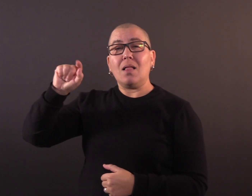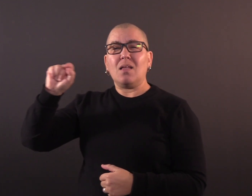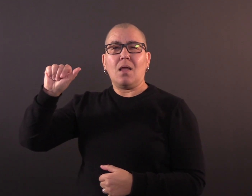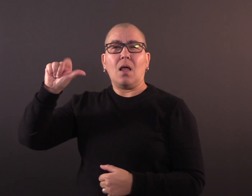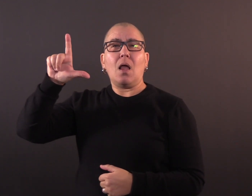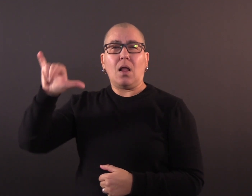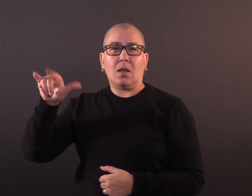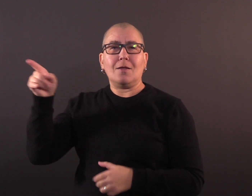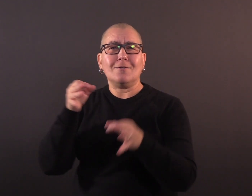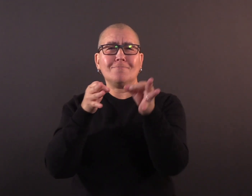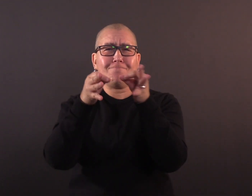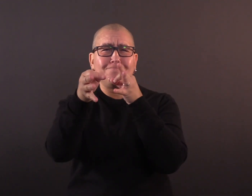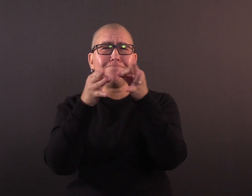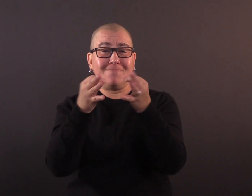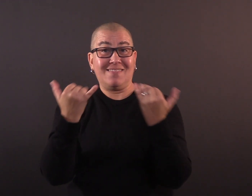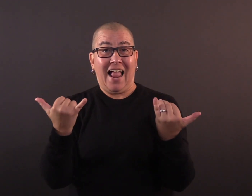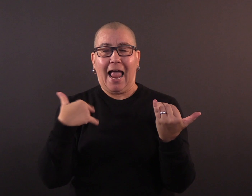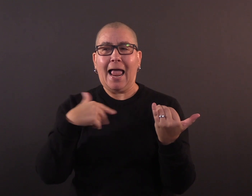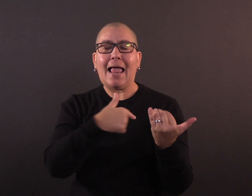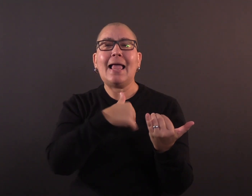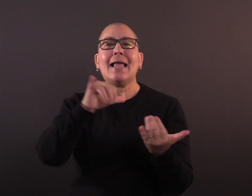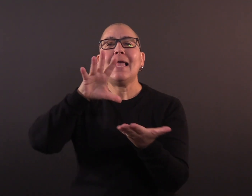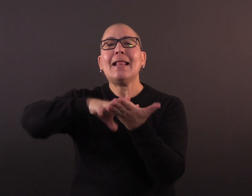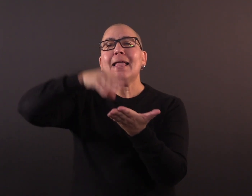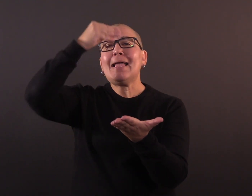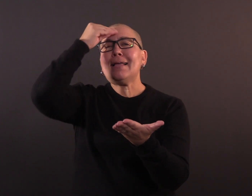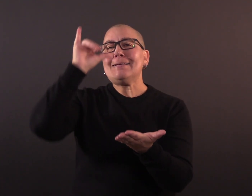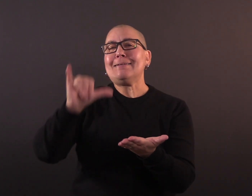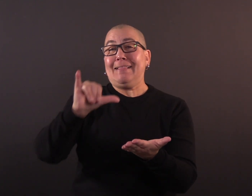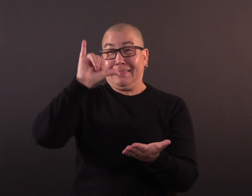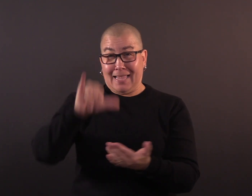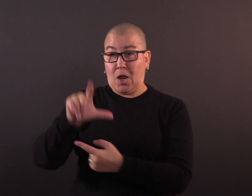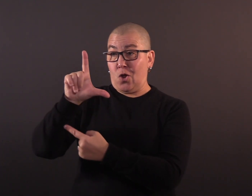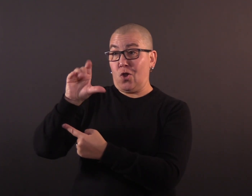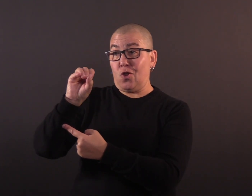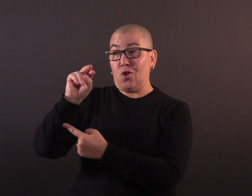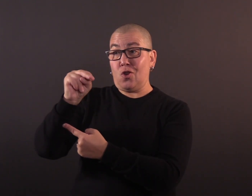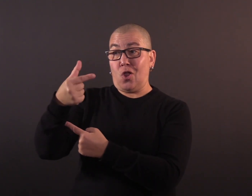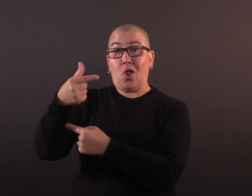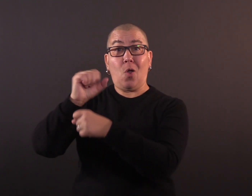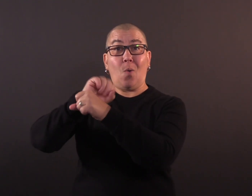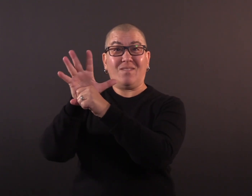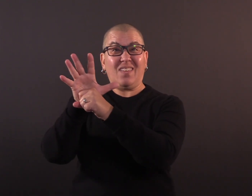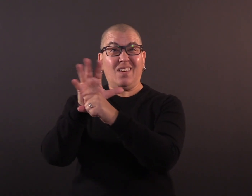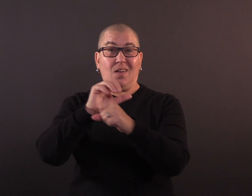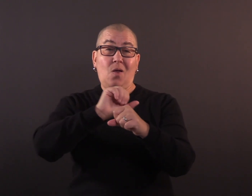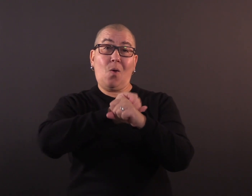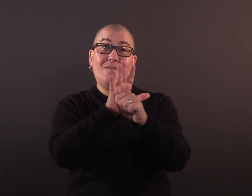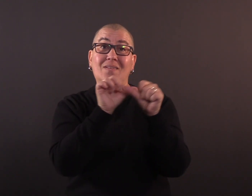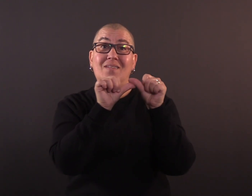"Unfortunately, long COVID, as we know it now, can affect nearly every organ system,